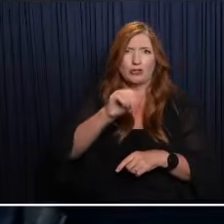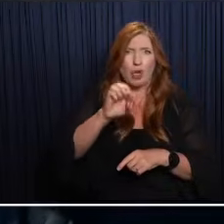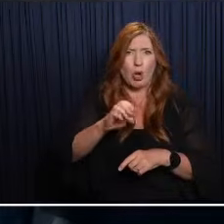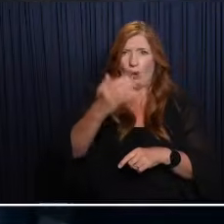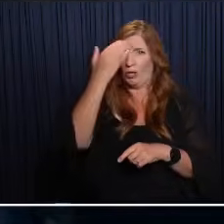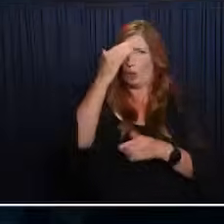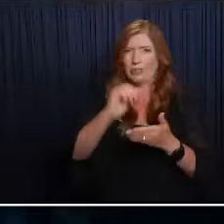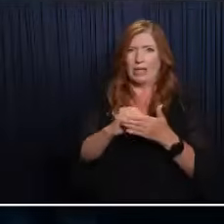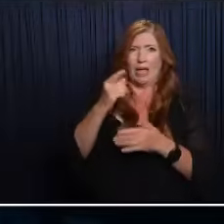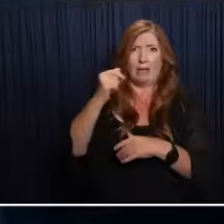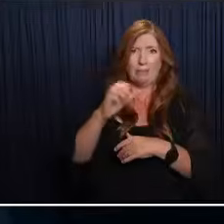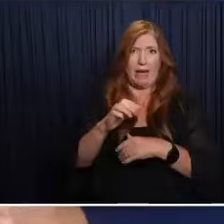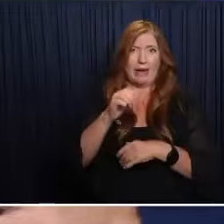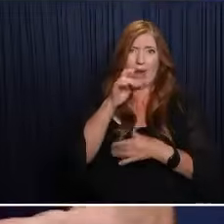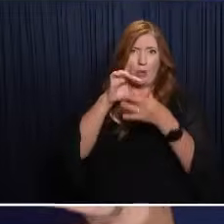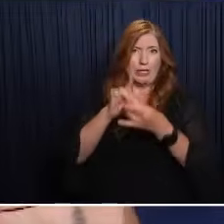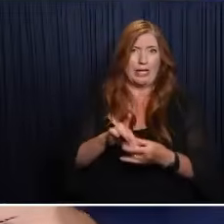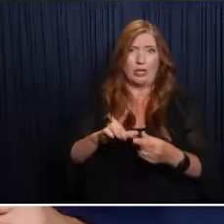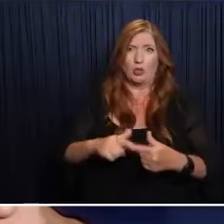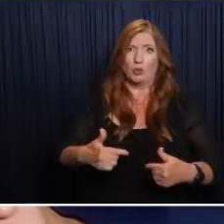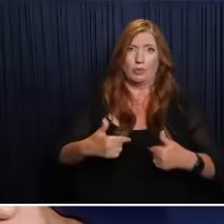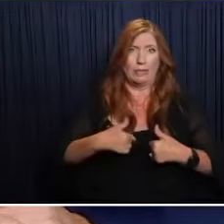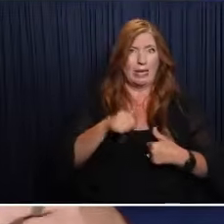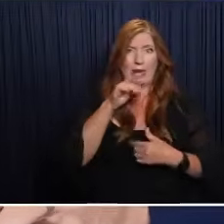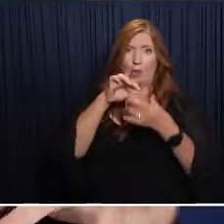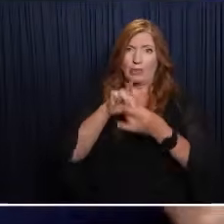INDIVIDUALS. MR. FEELY, DO YOU WANT 30